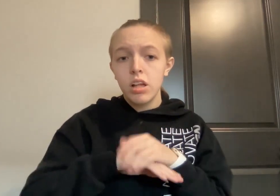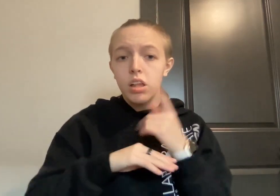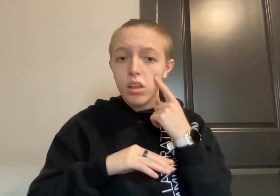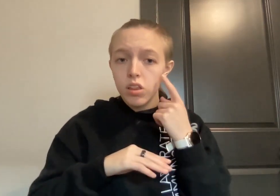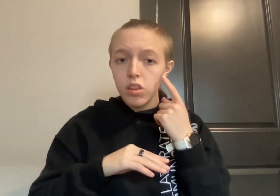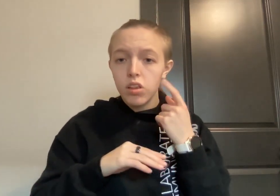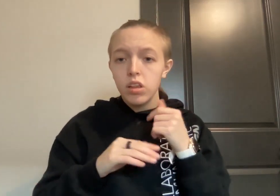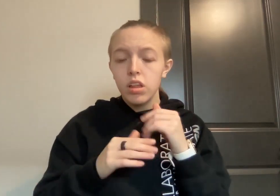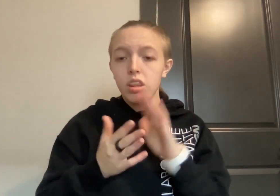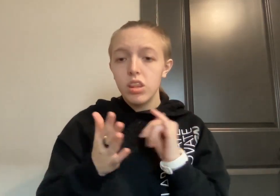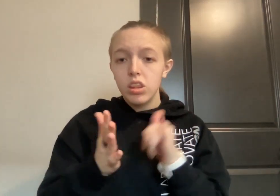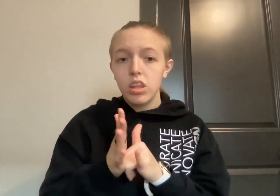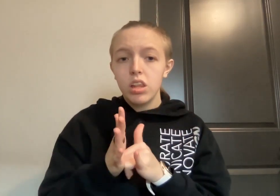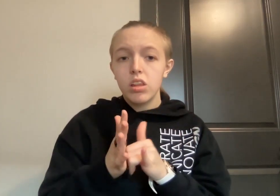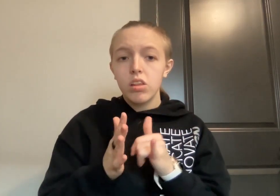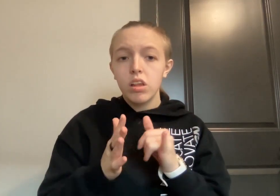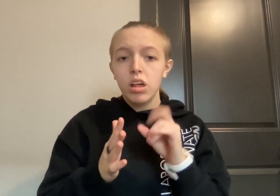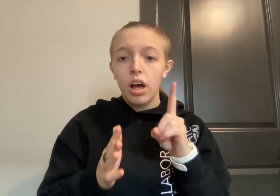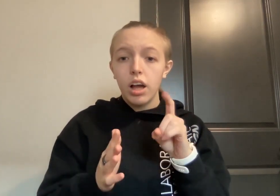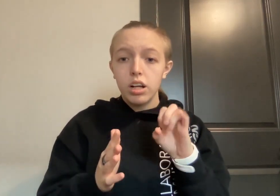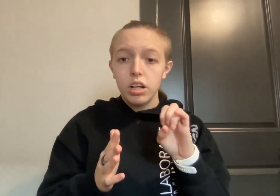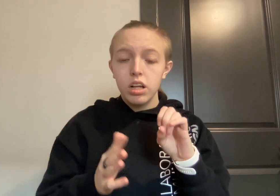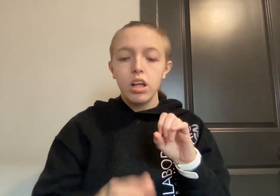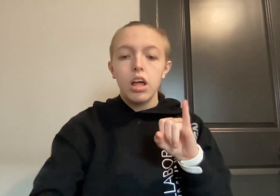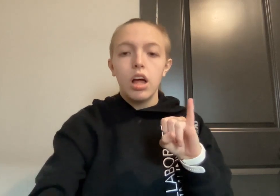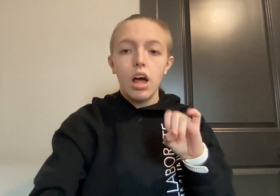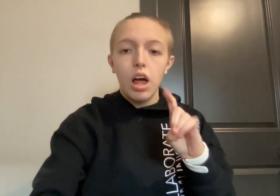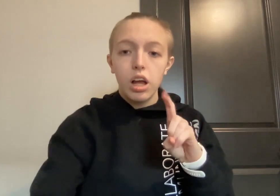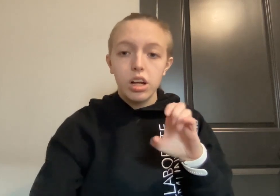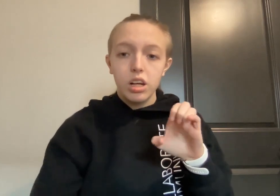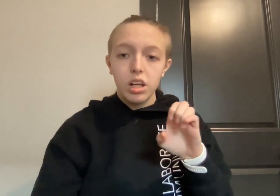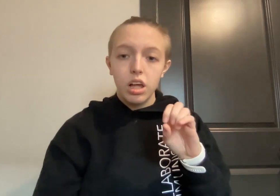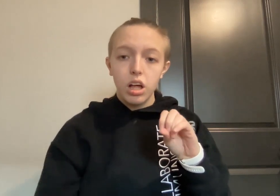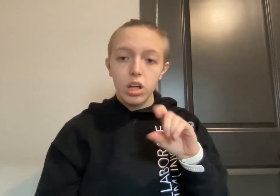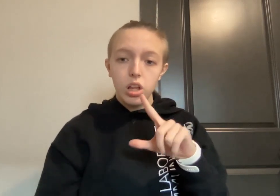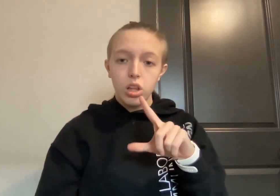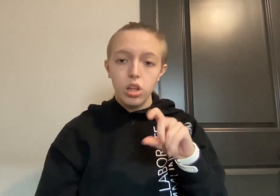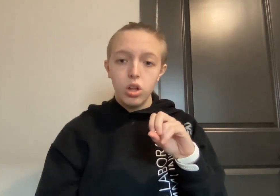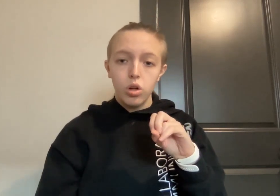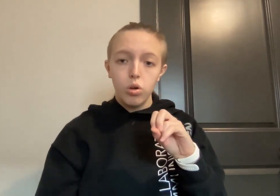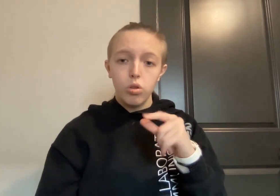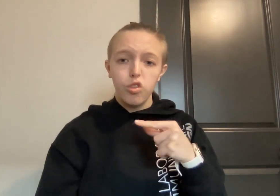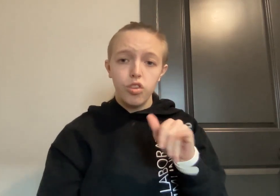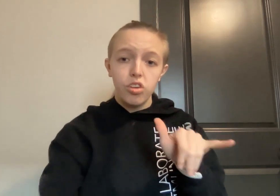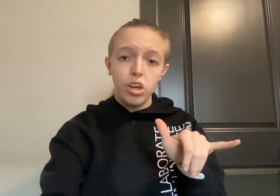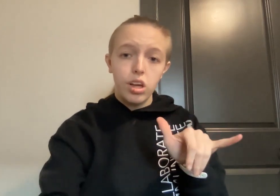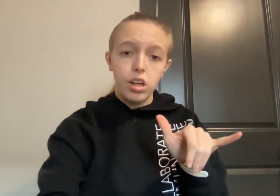This ideology